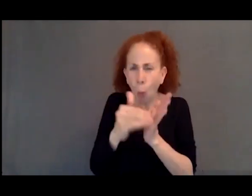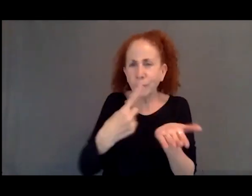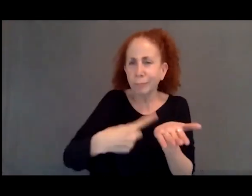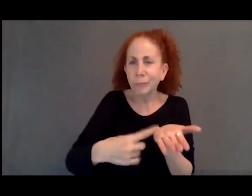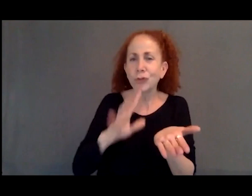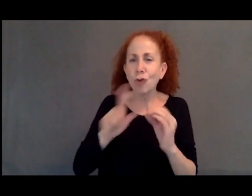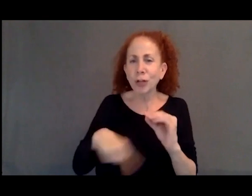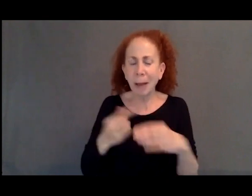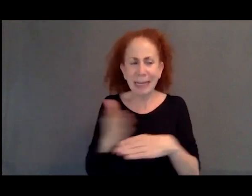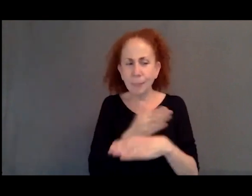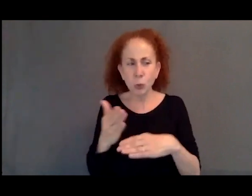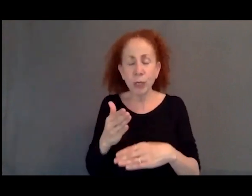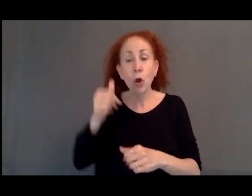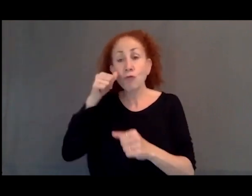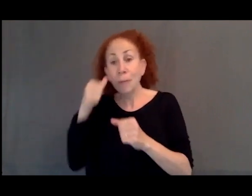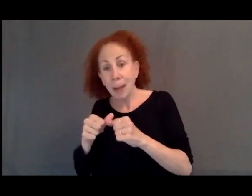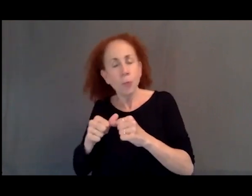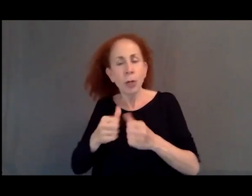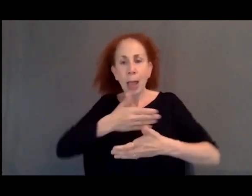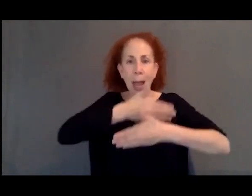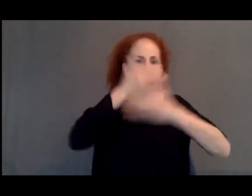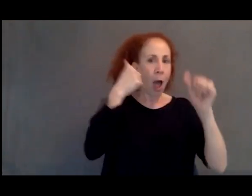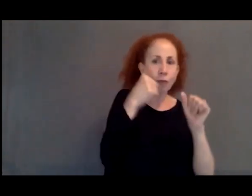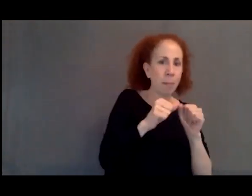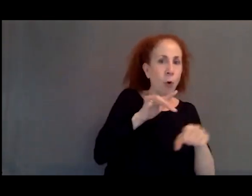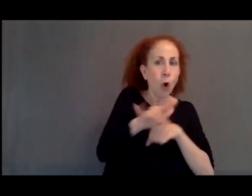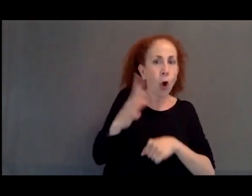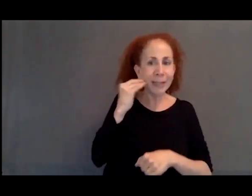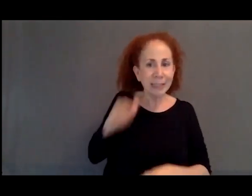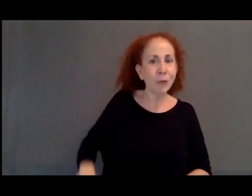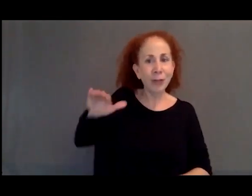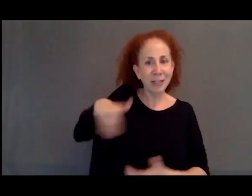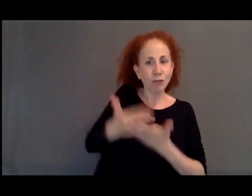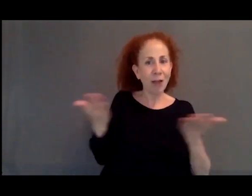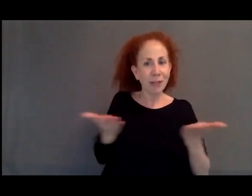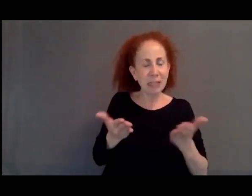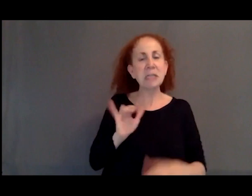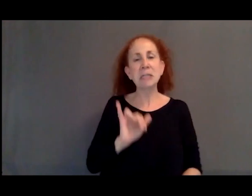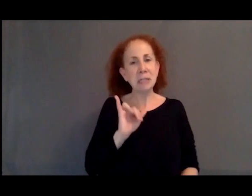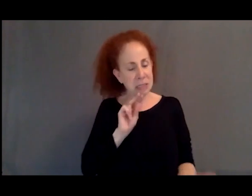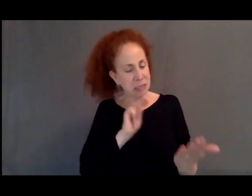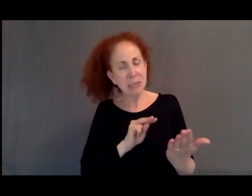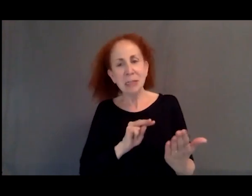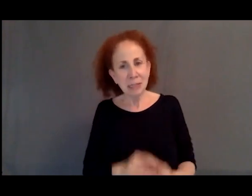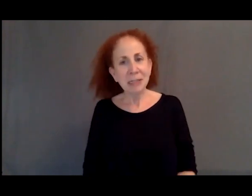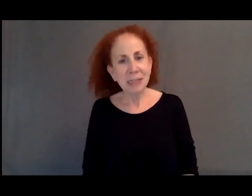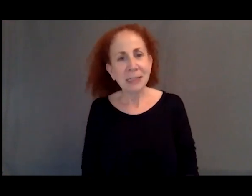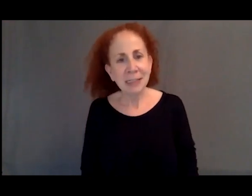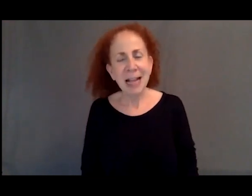were between remembering and not remembering your early experiences in coming here. And as someone who has had to shoulder